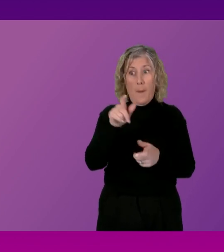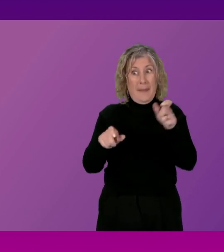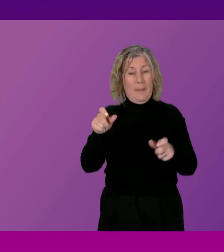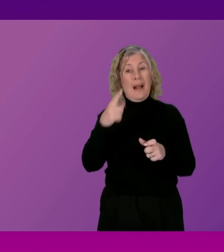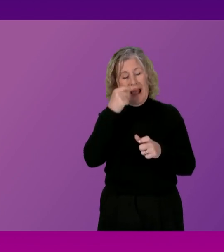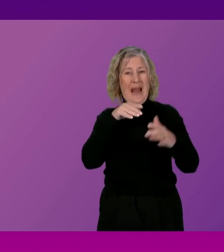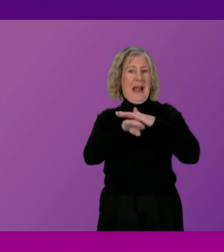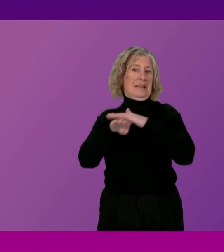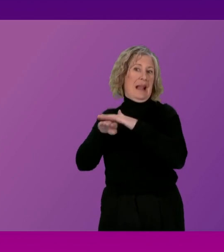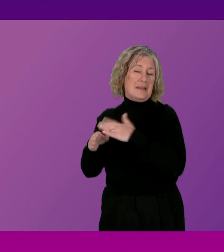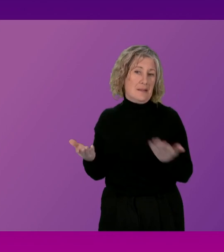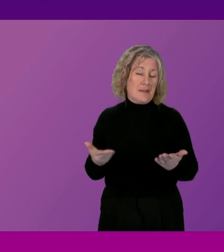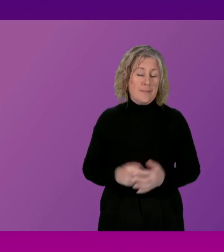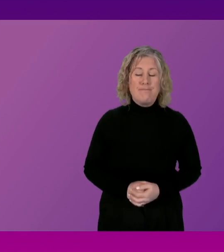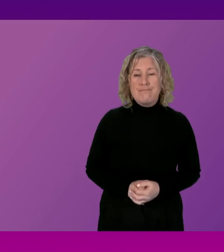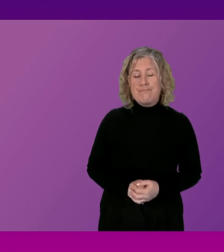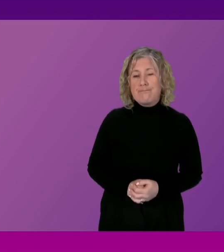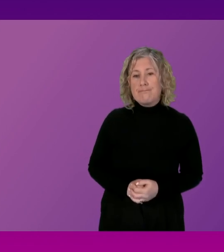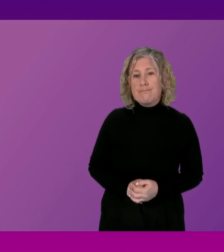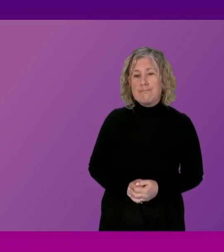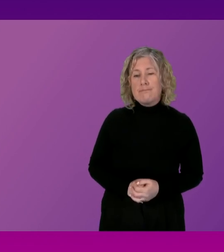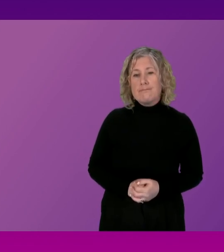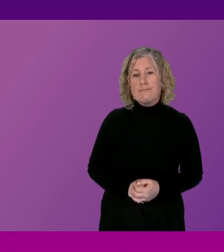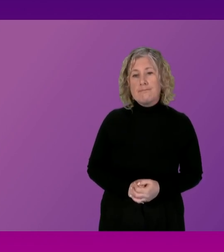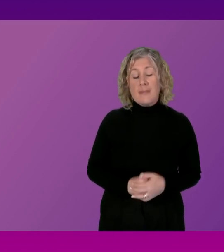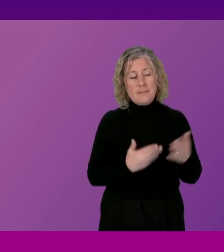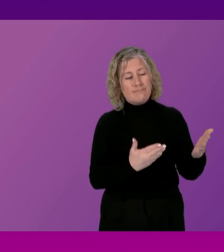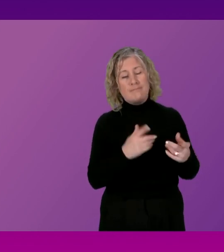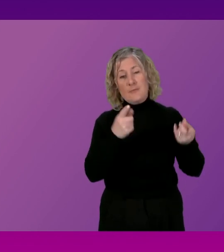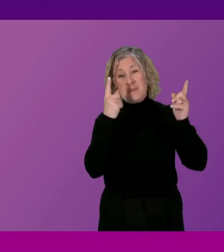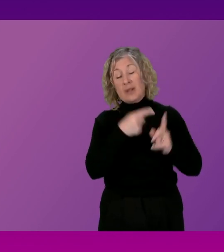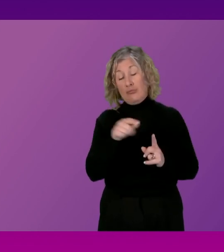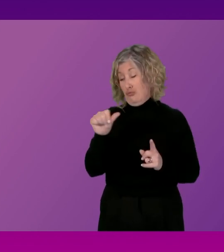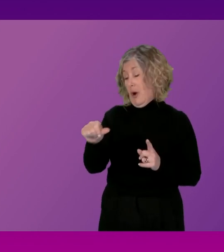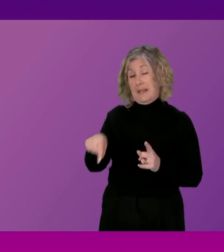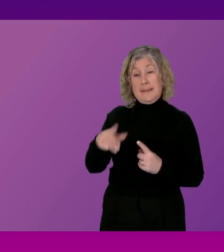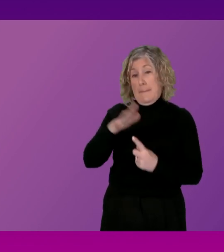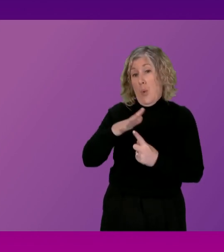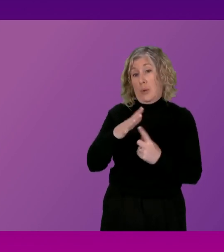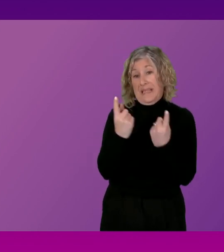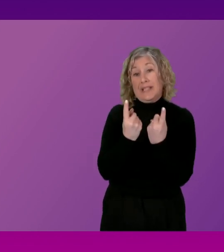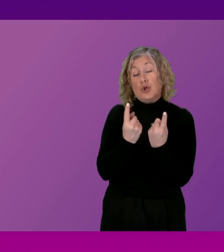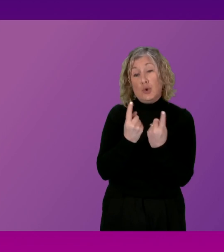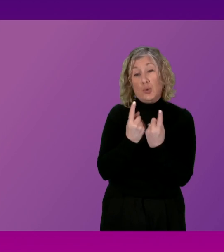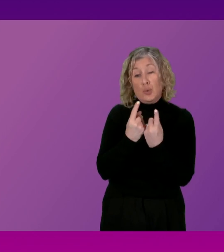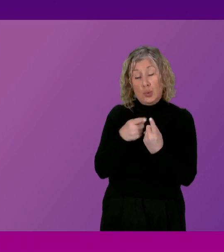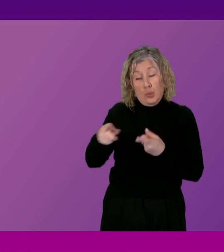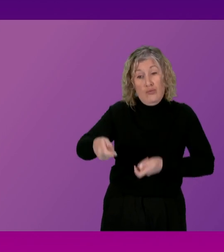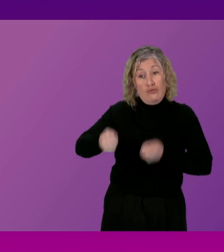As I have said, the issue that Foysol Choudhury has raised is extremely important.